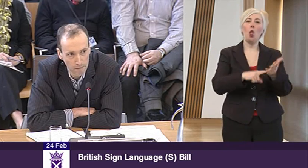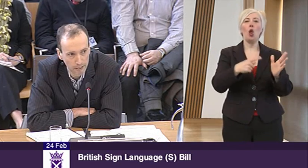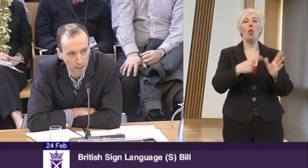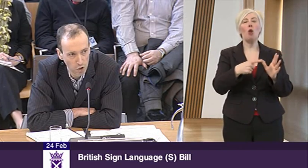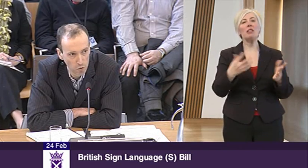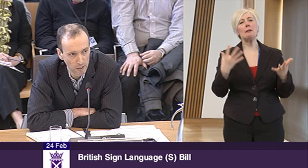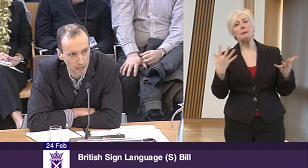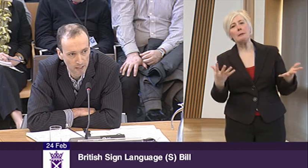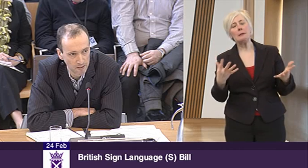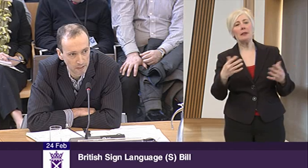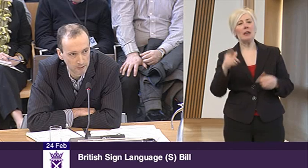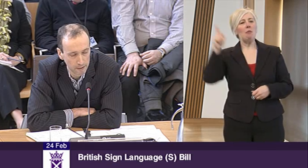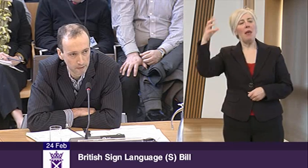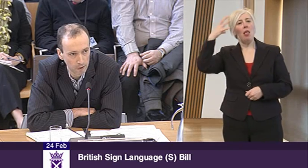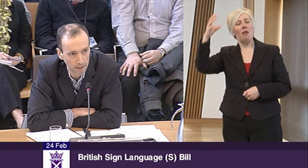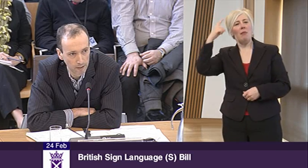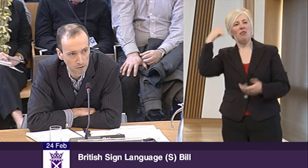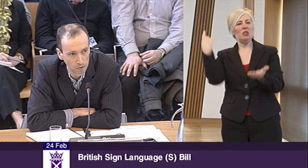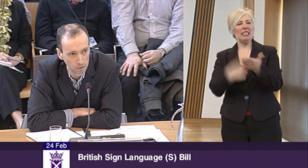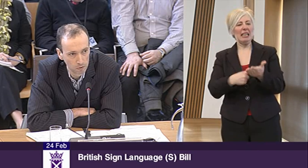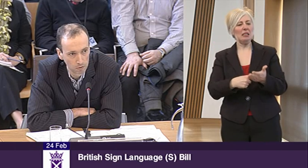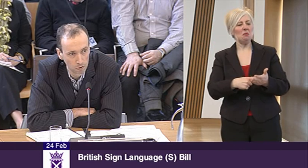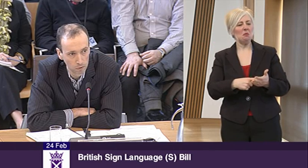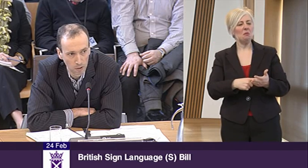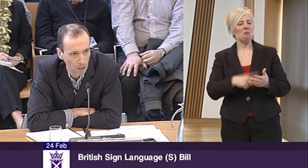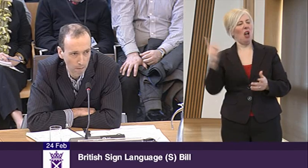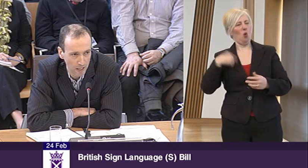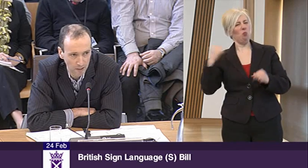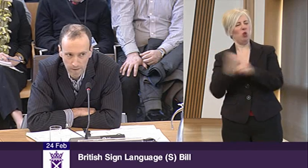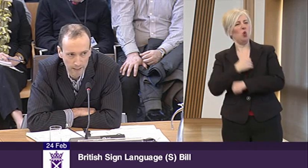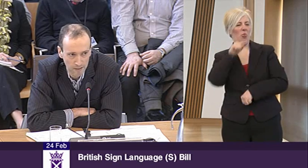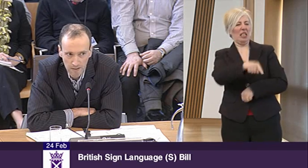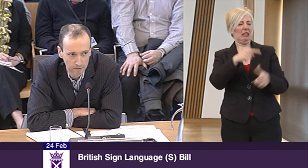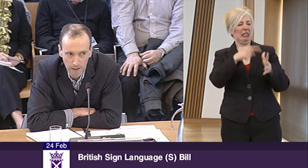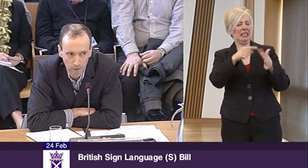authority, and about making a judgment that that is indeed the correct thing to do. That